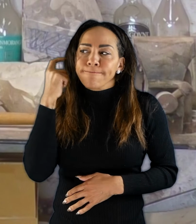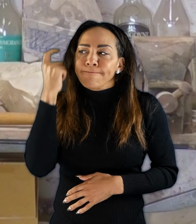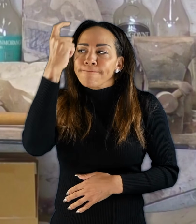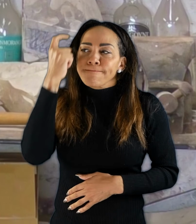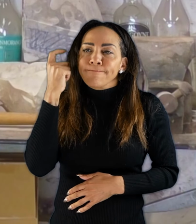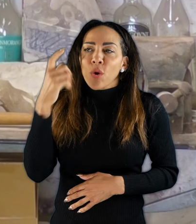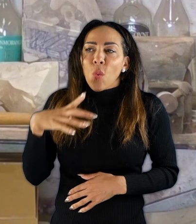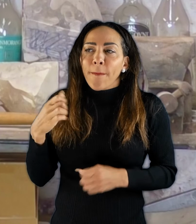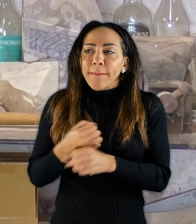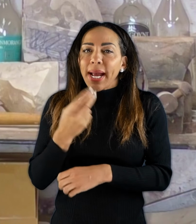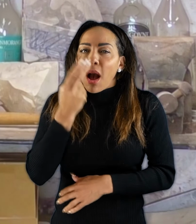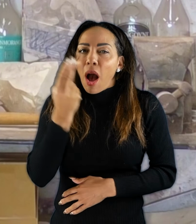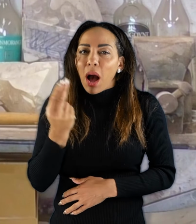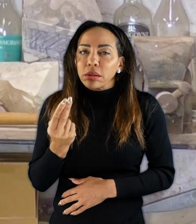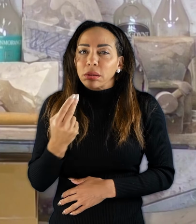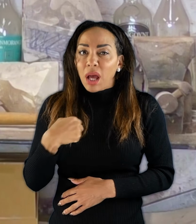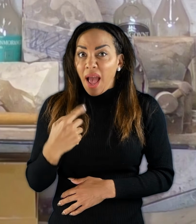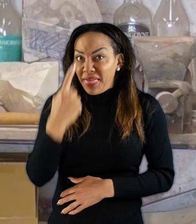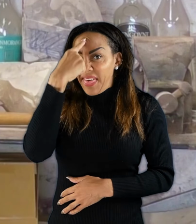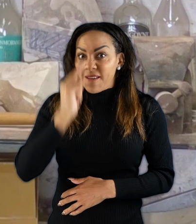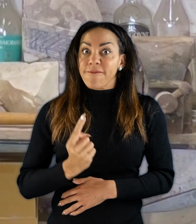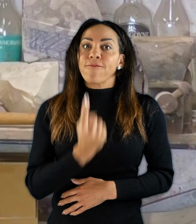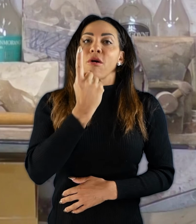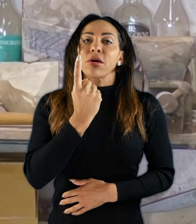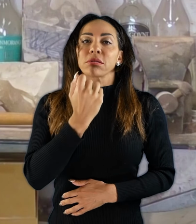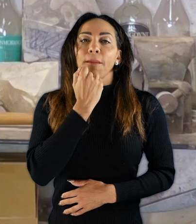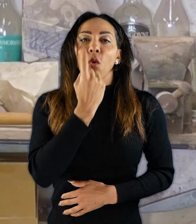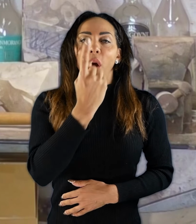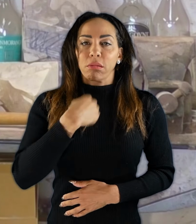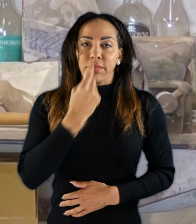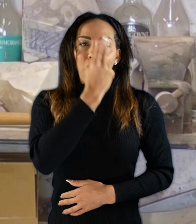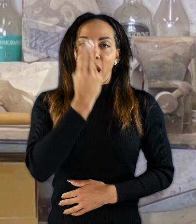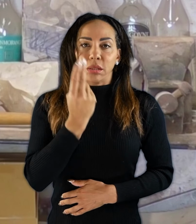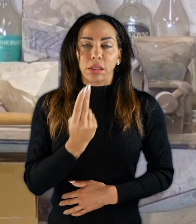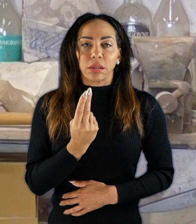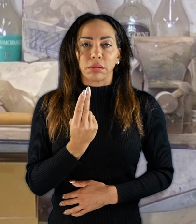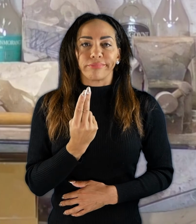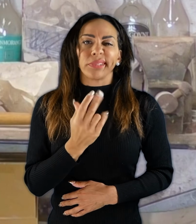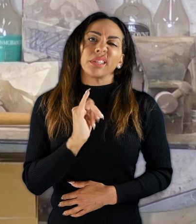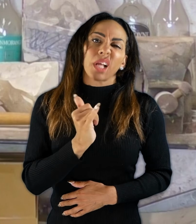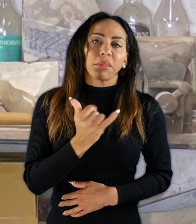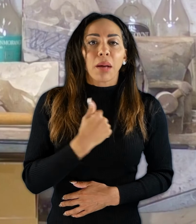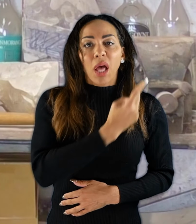So I always think I'm an artist first. Sometimes I'm an artist who needs to make money to pursue